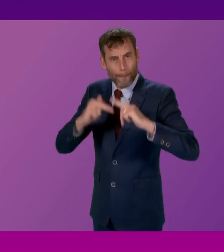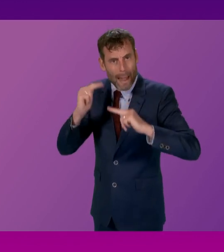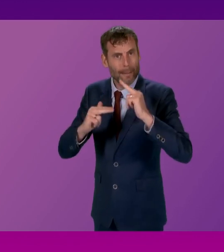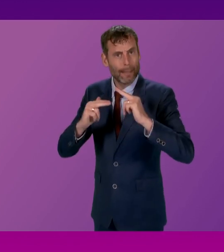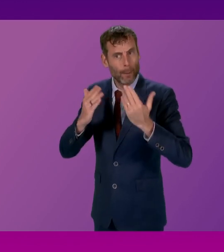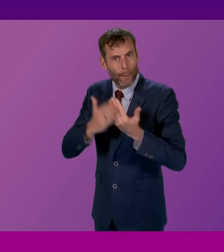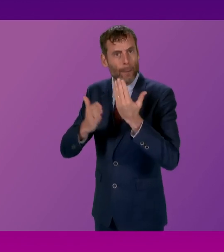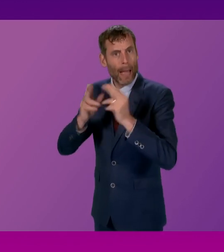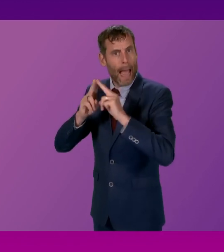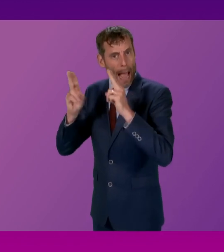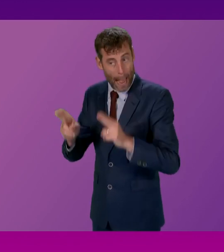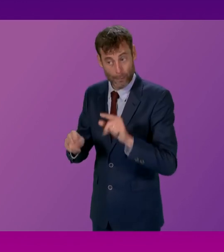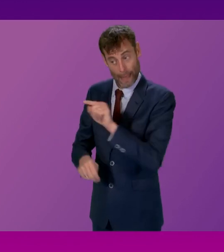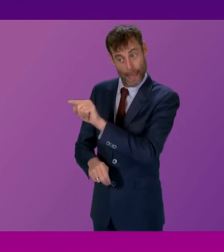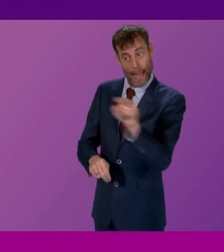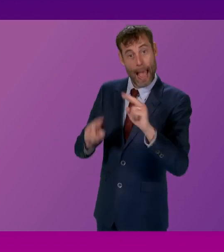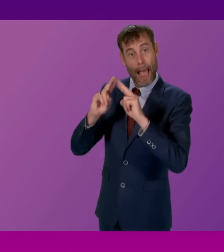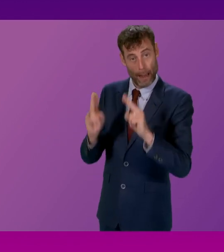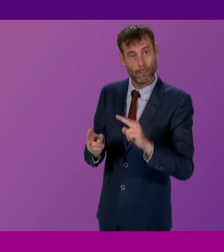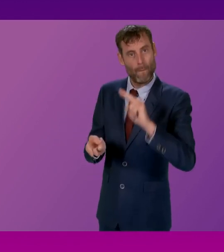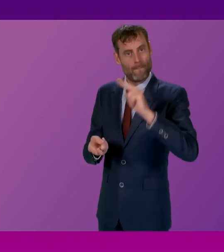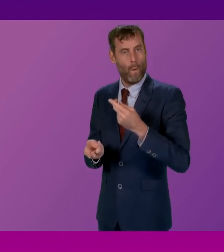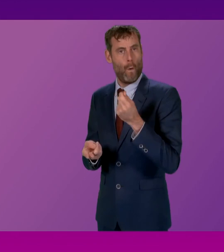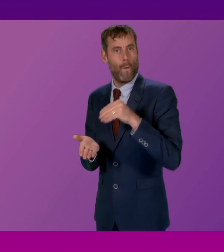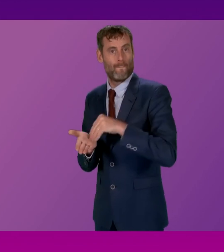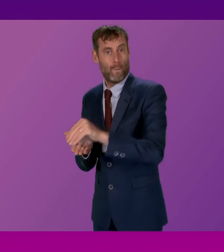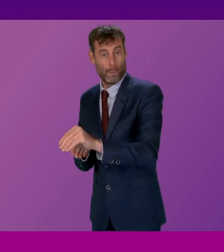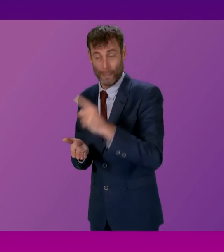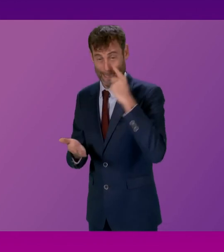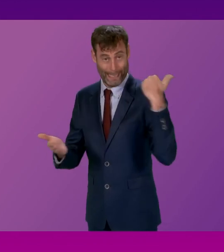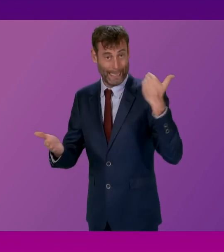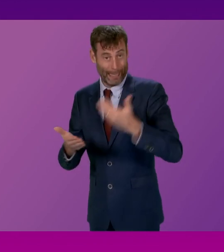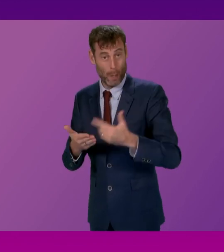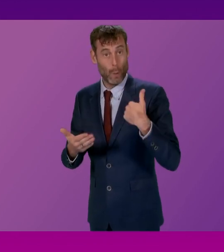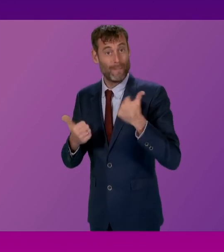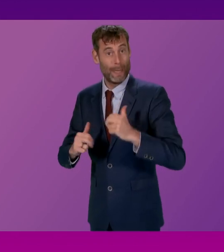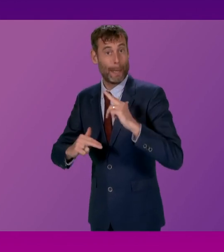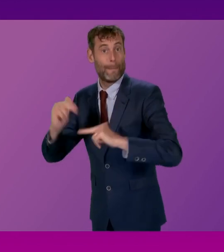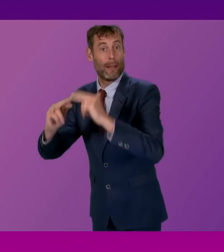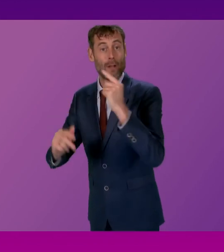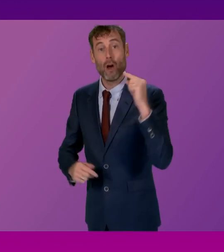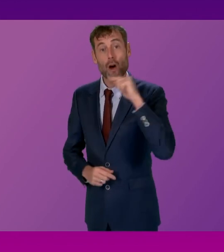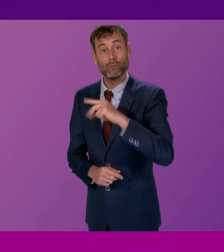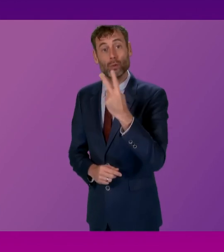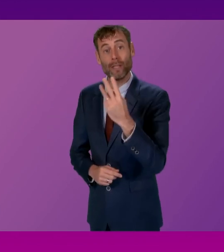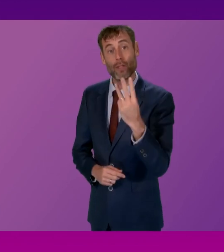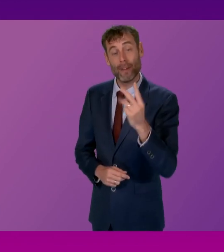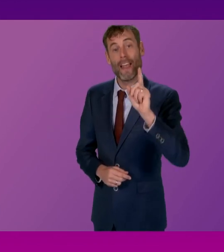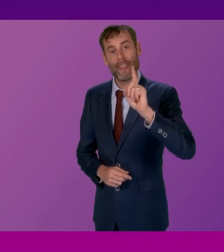From April 2007 to the end of June 2023, we delivered more than 123,000 affordable homes,